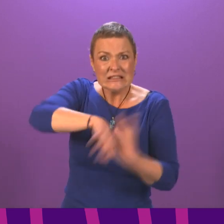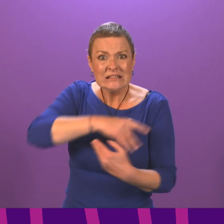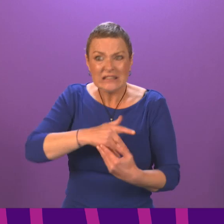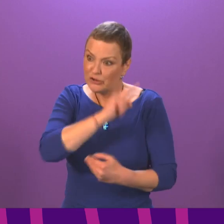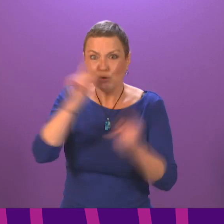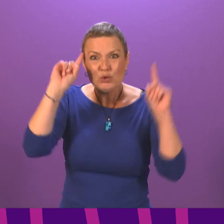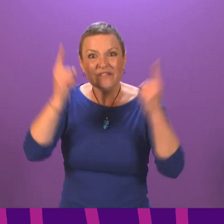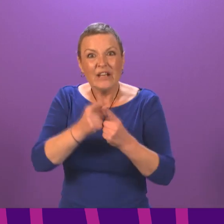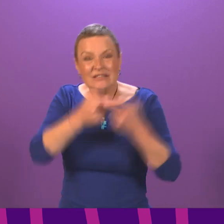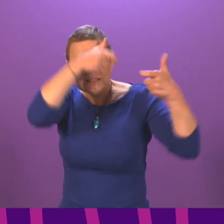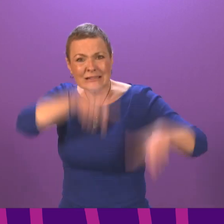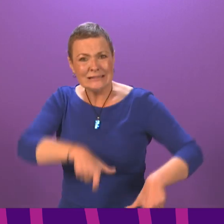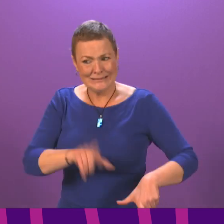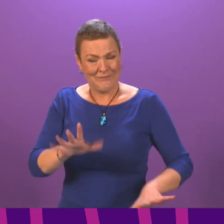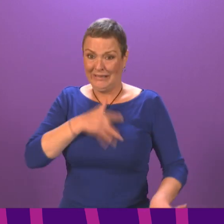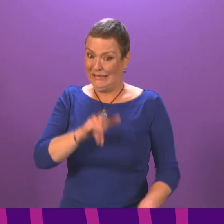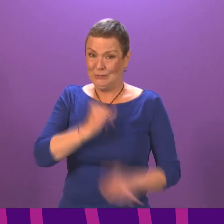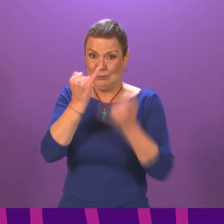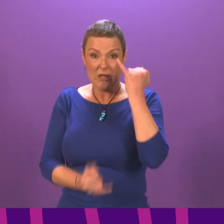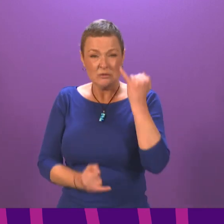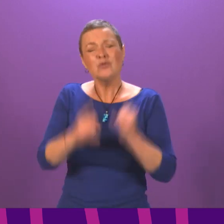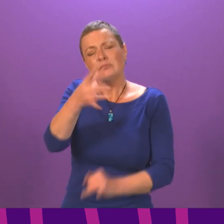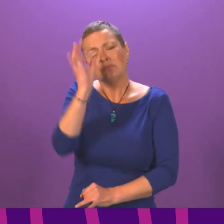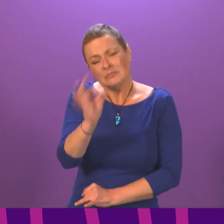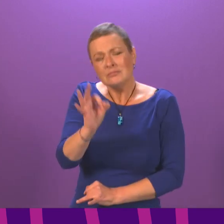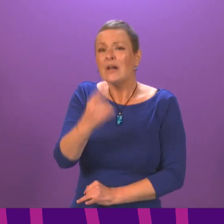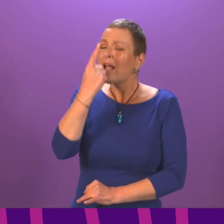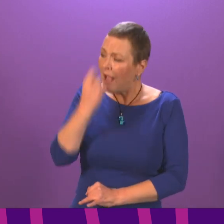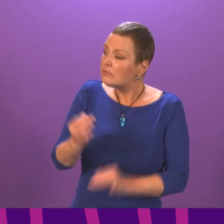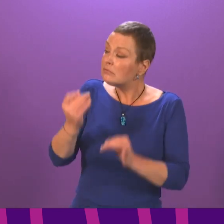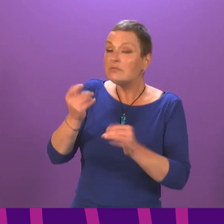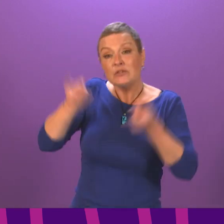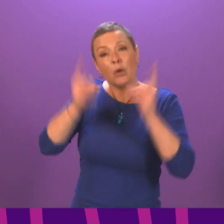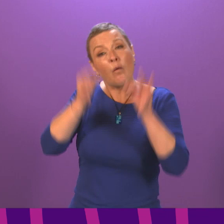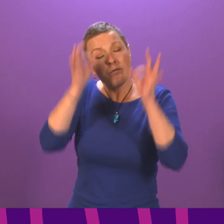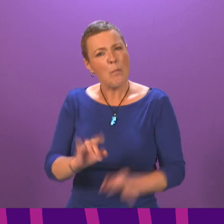Can the First Minister confirm exactly what the testing arrangements will be for students